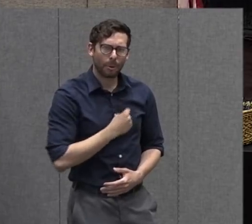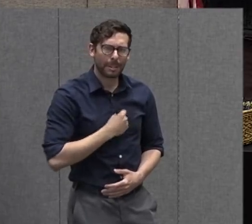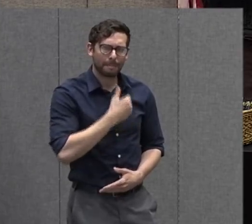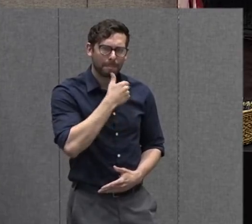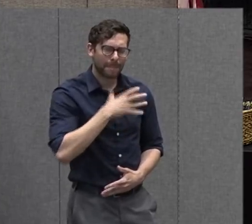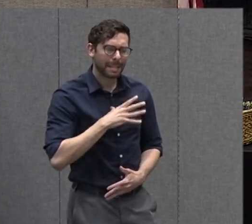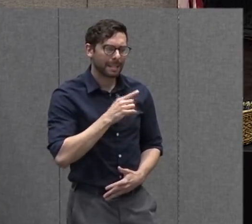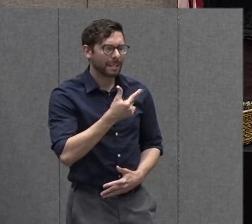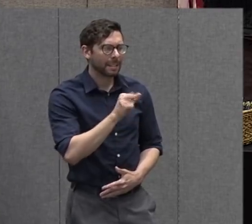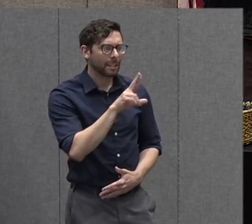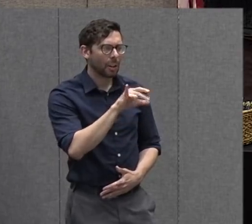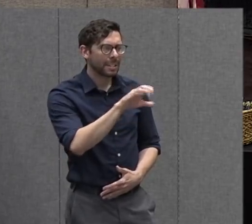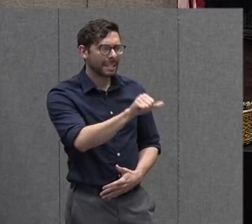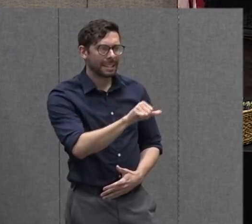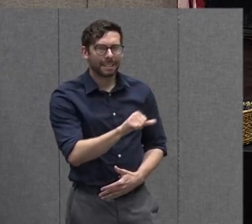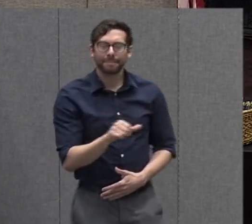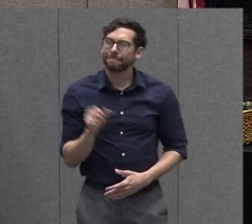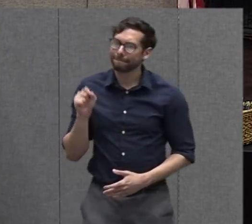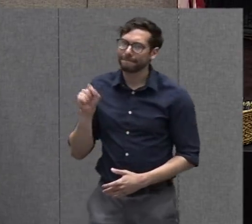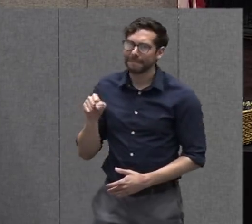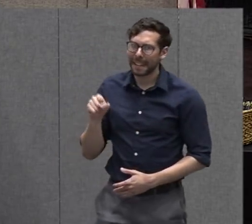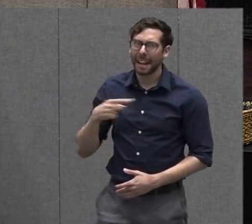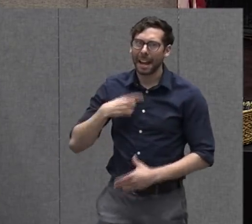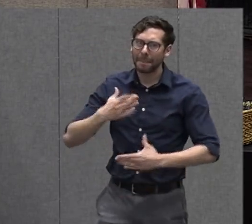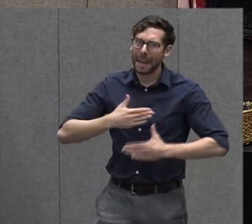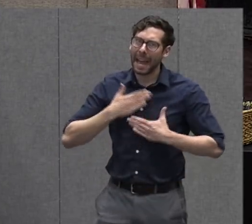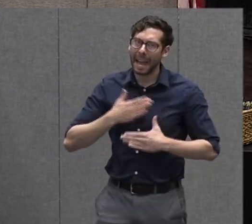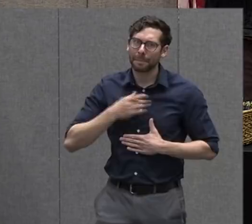[Mr. R] Yeah, no, I was, I was jerky meat?